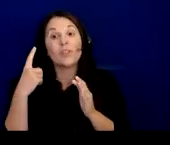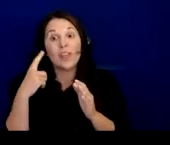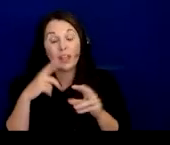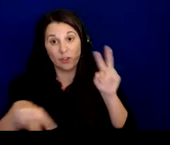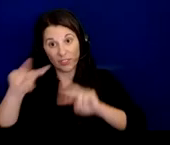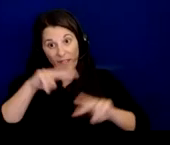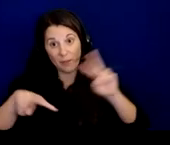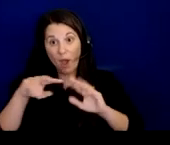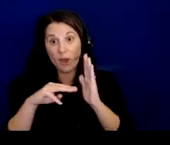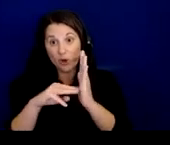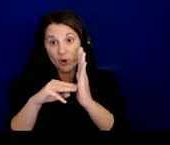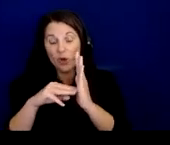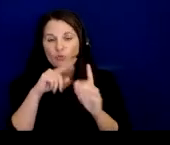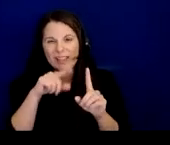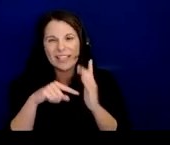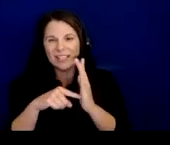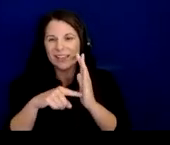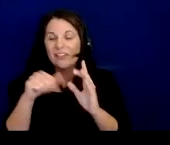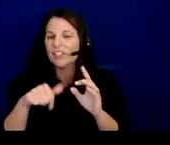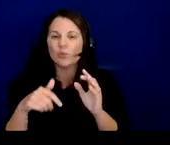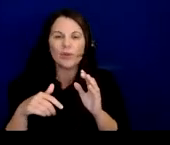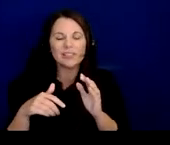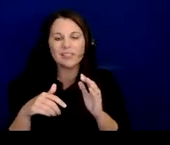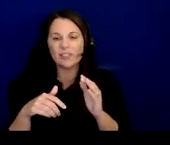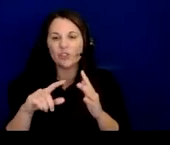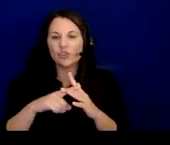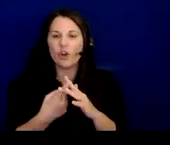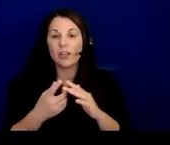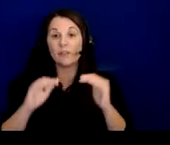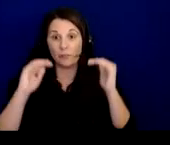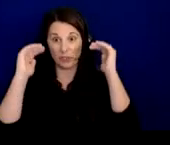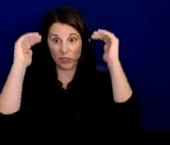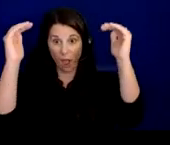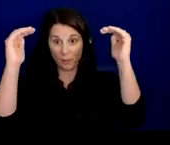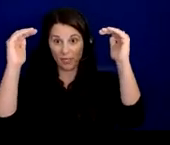Very much included a lot of sort of elite institutions.